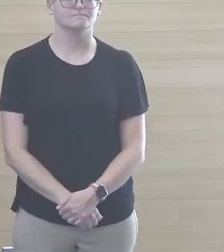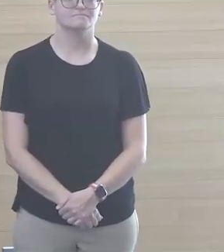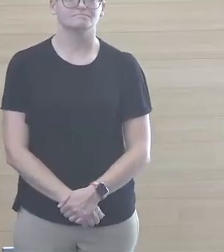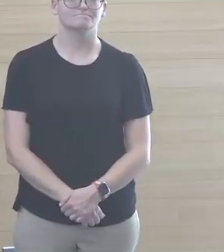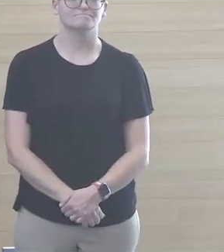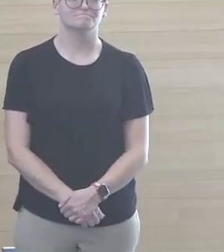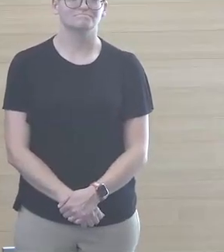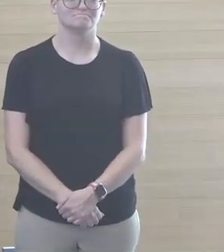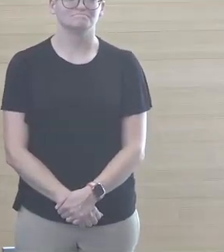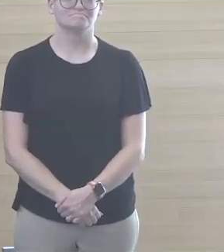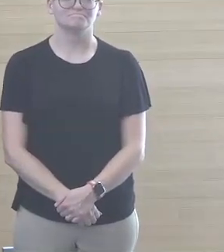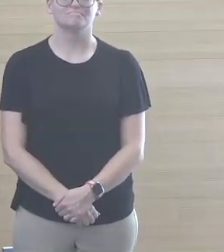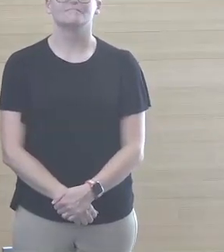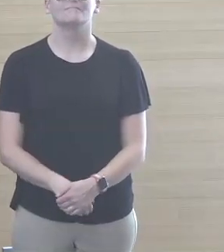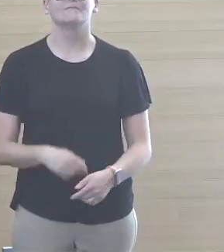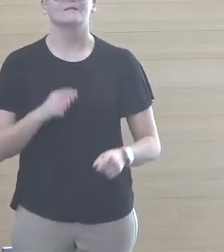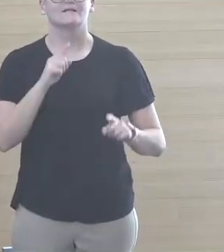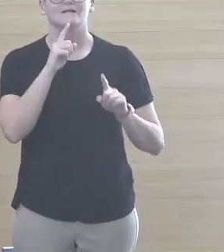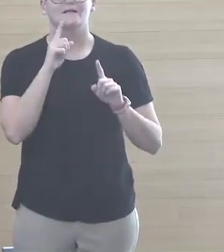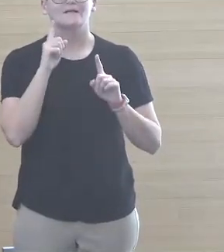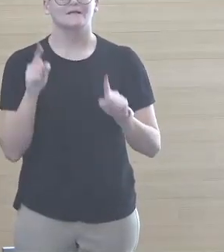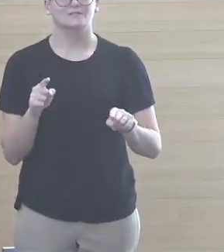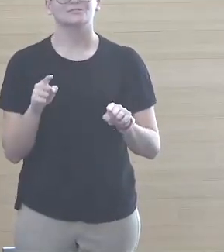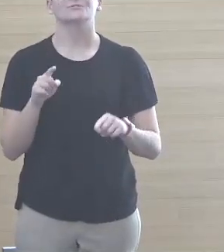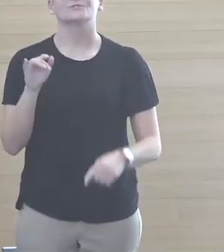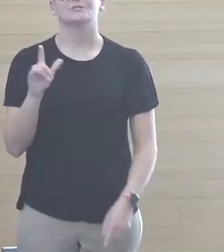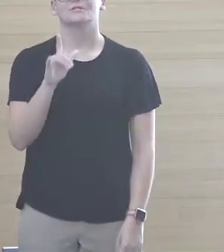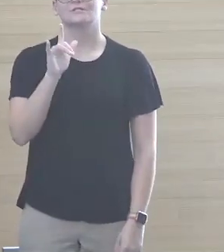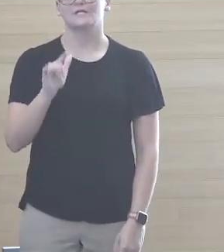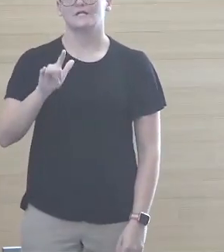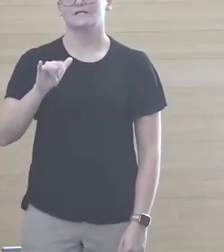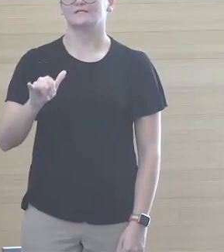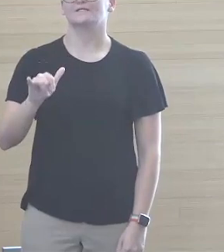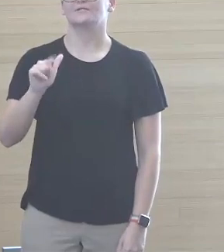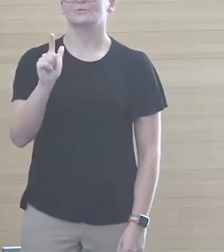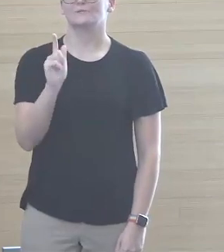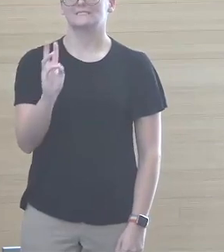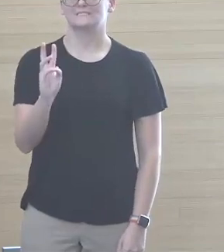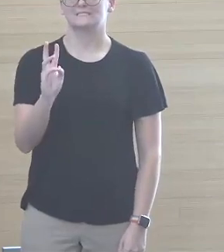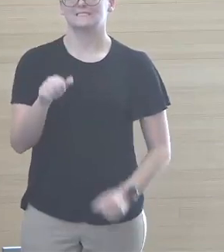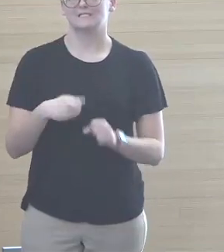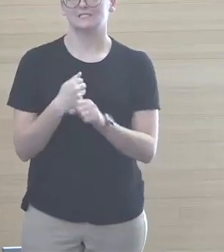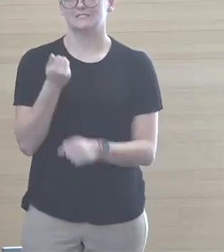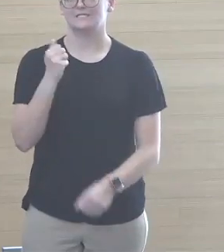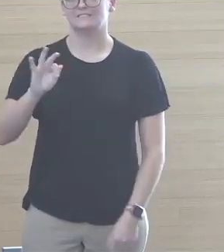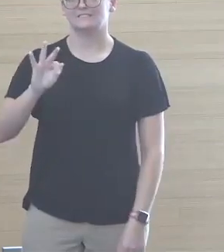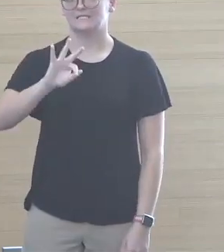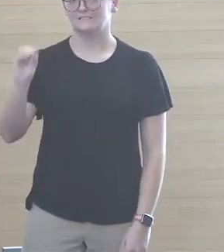So the answer was July 26, 1990.